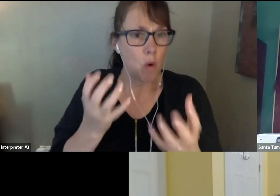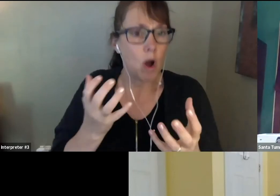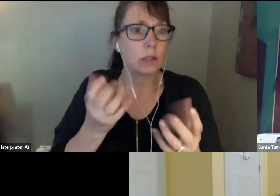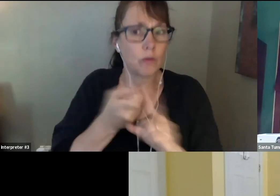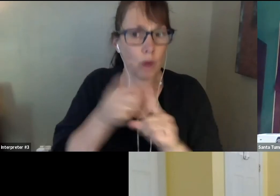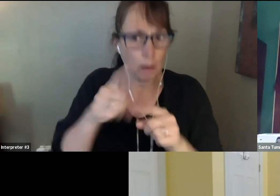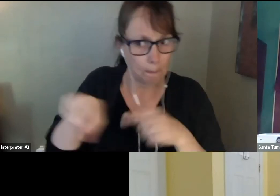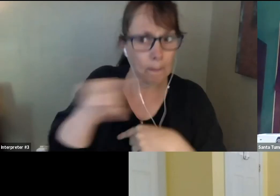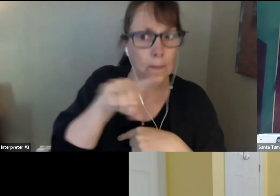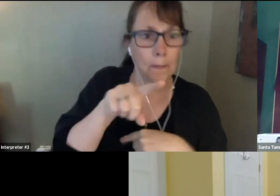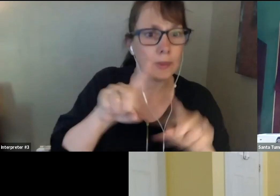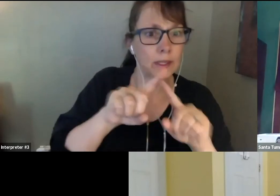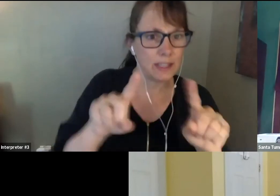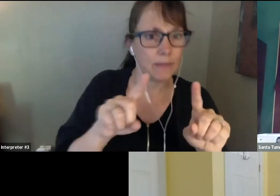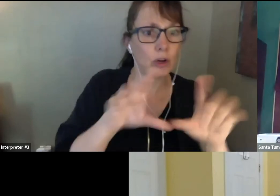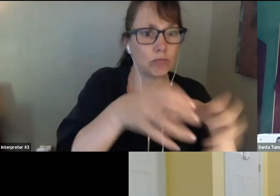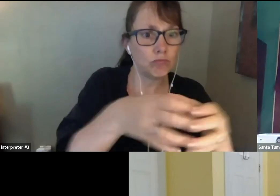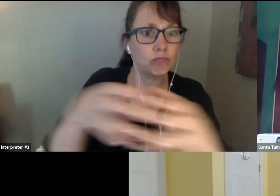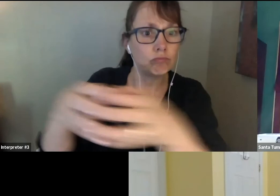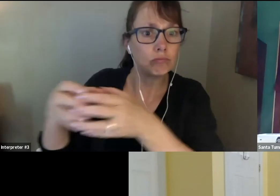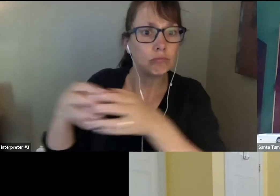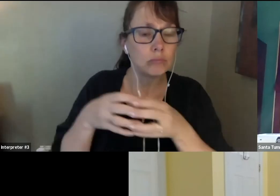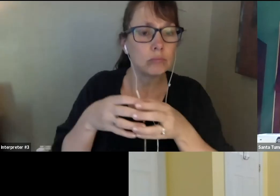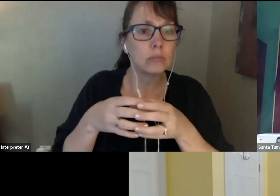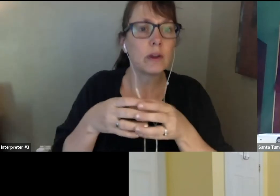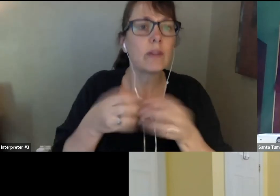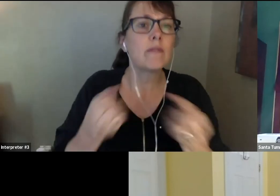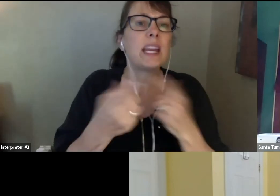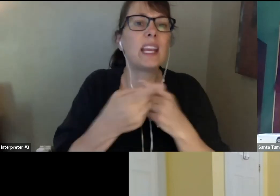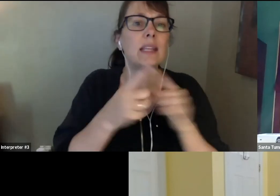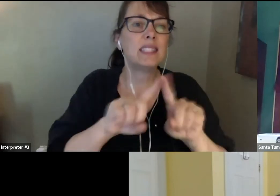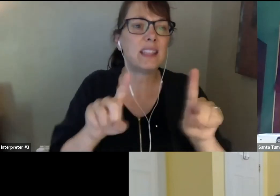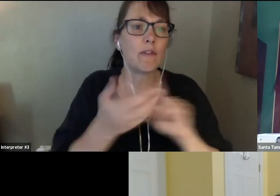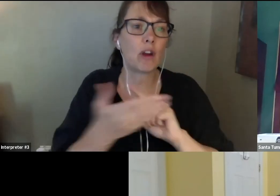of the many things that have come up? And you hate to choose among your children, but